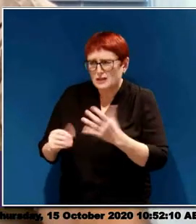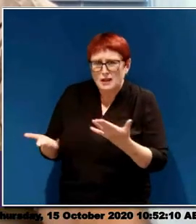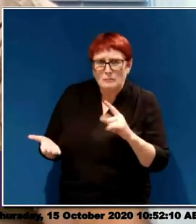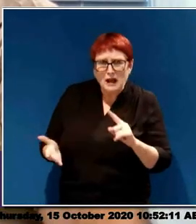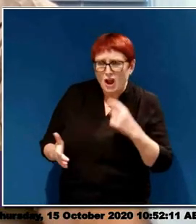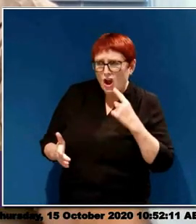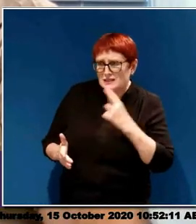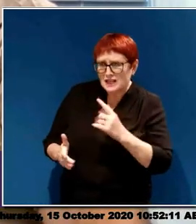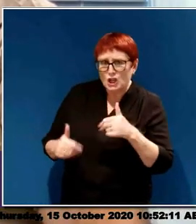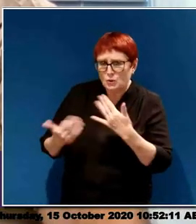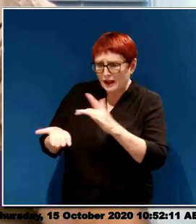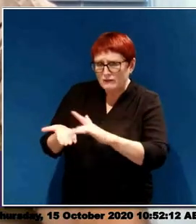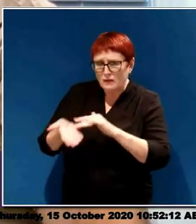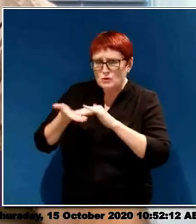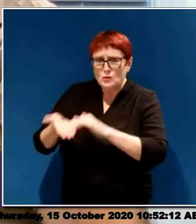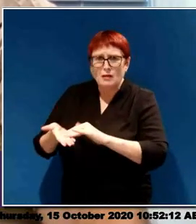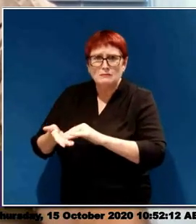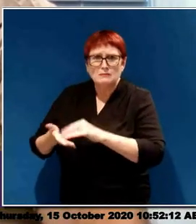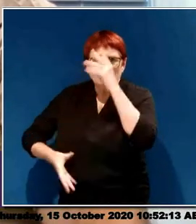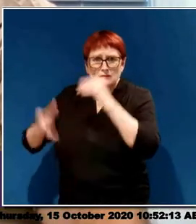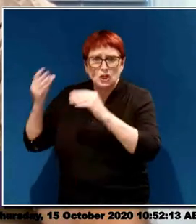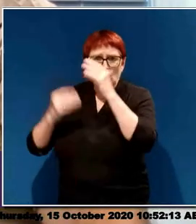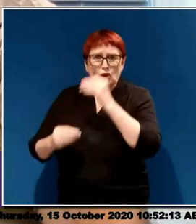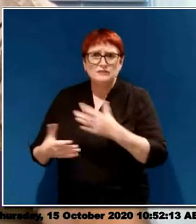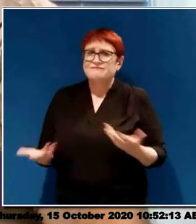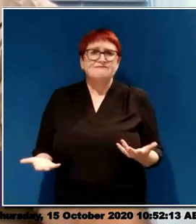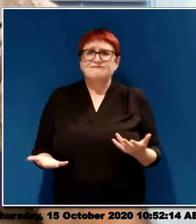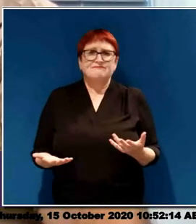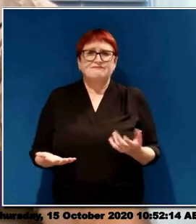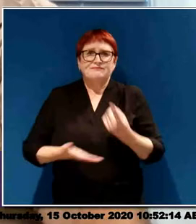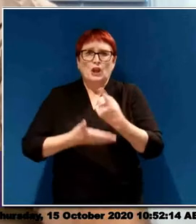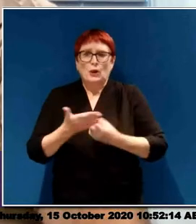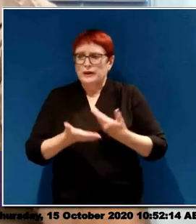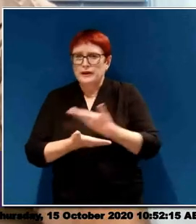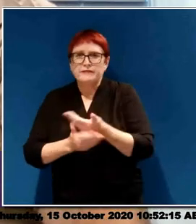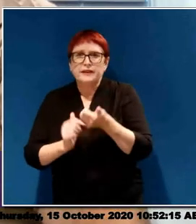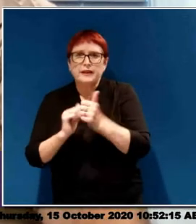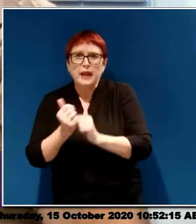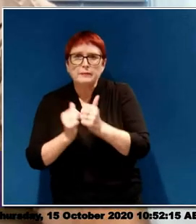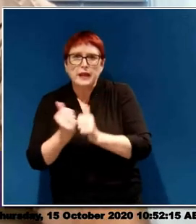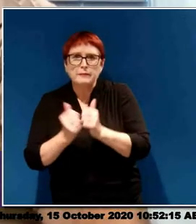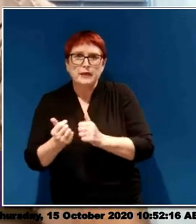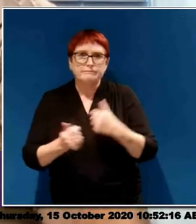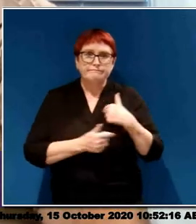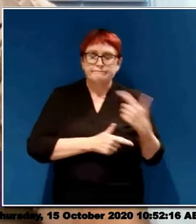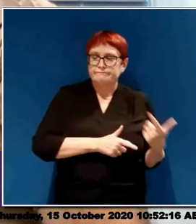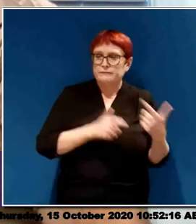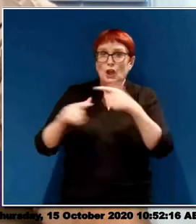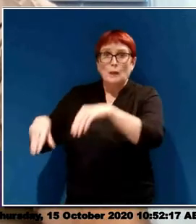There were only games on it, and nearly every time we went to school to pick him up he was in the corner on the beanbag with his iPad,